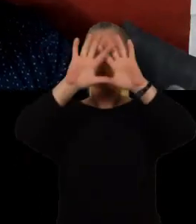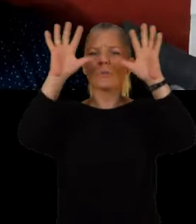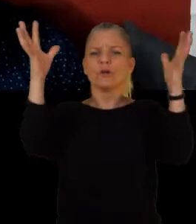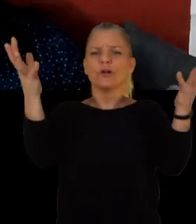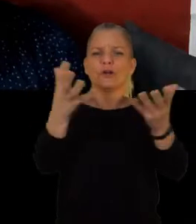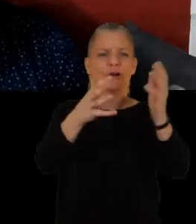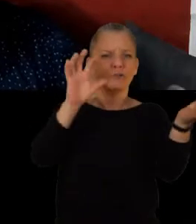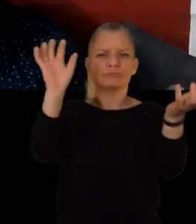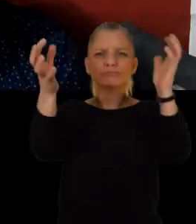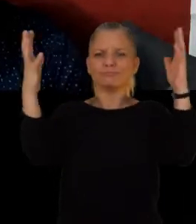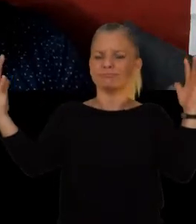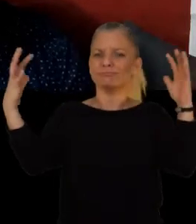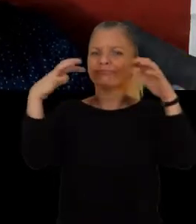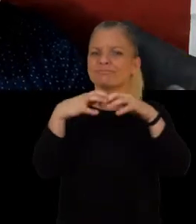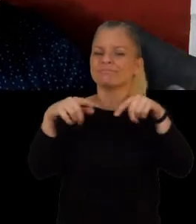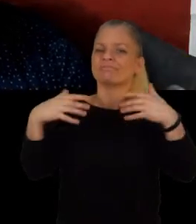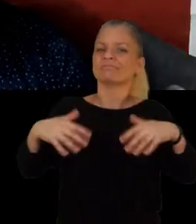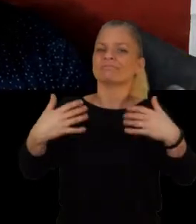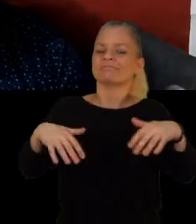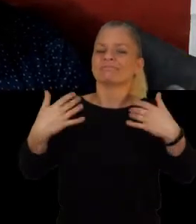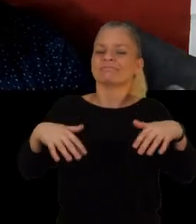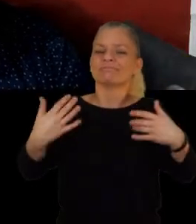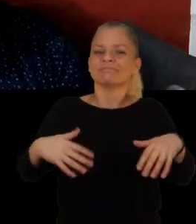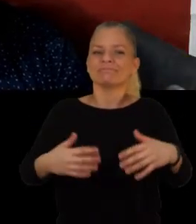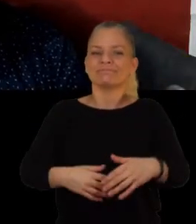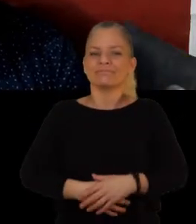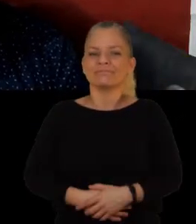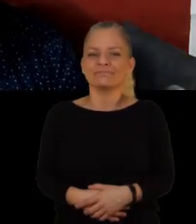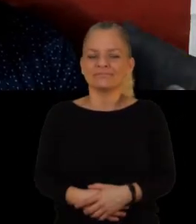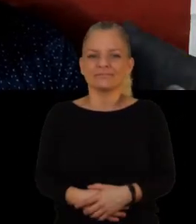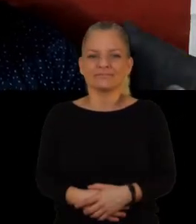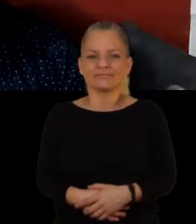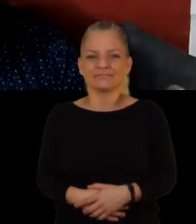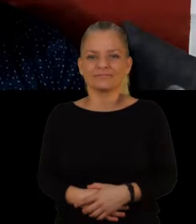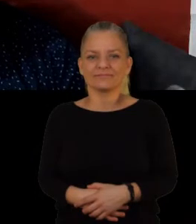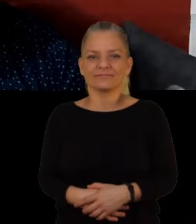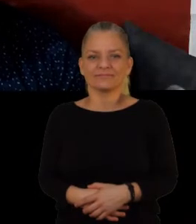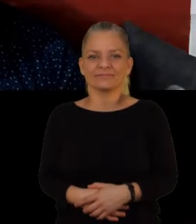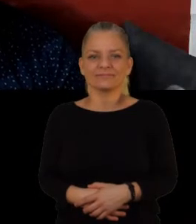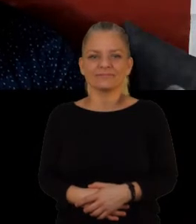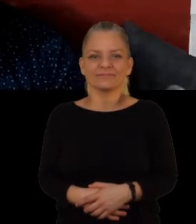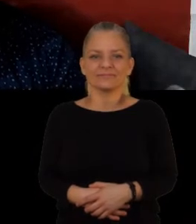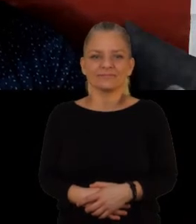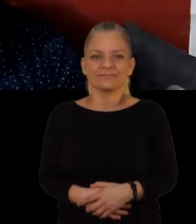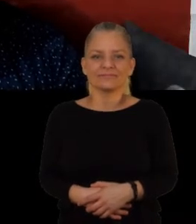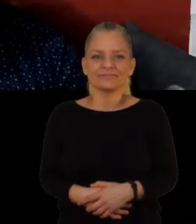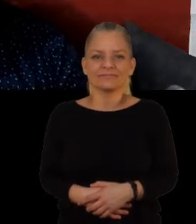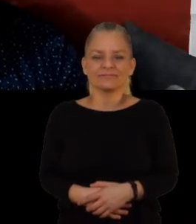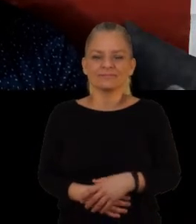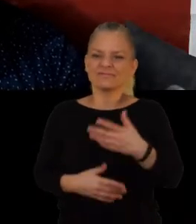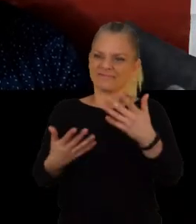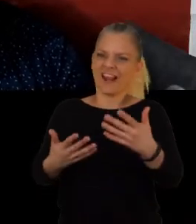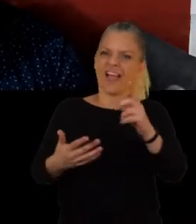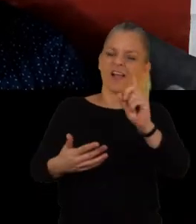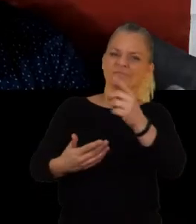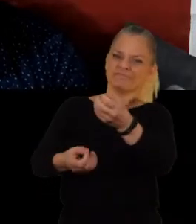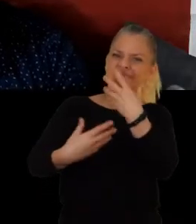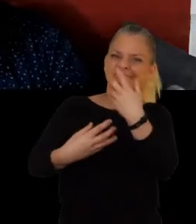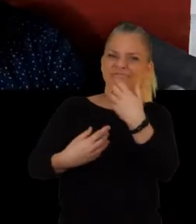group of people from different places around the world it's quite amazing so tell us about you